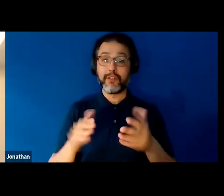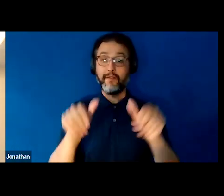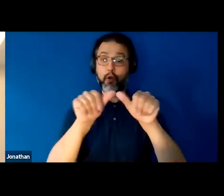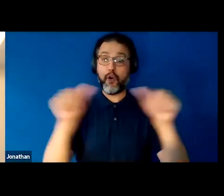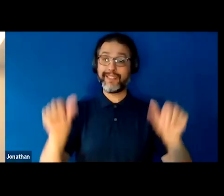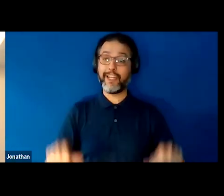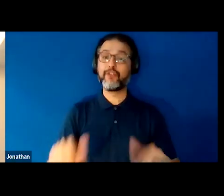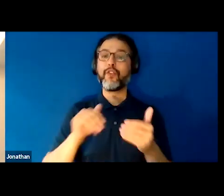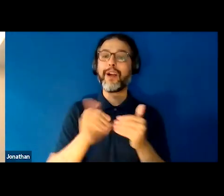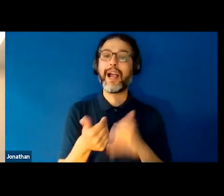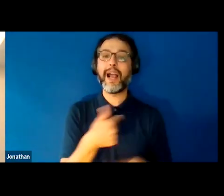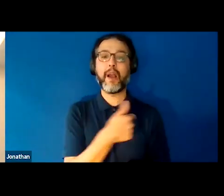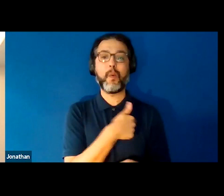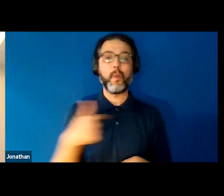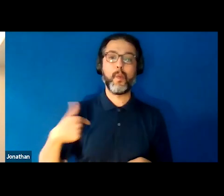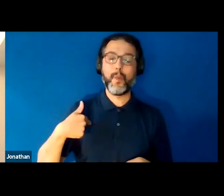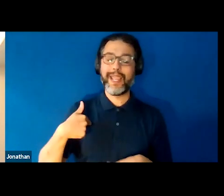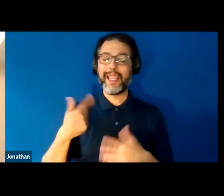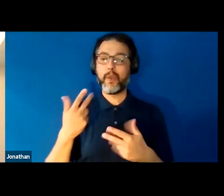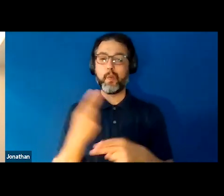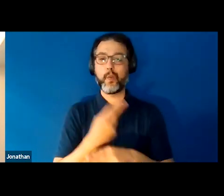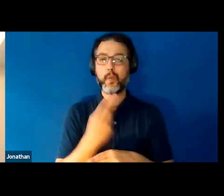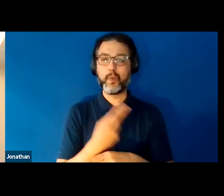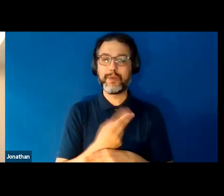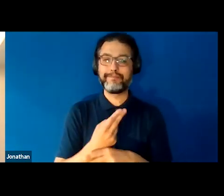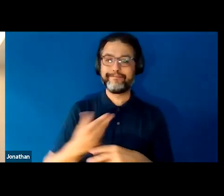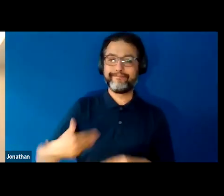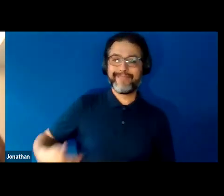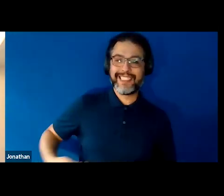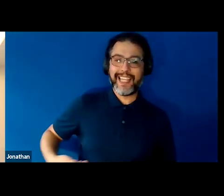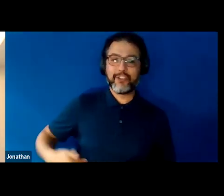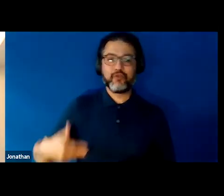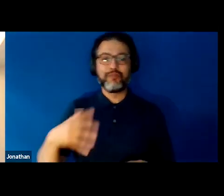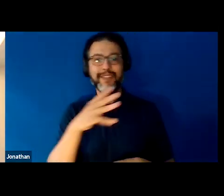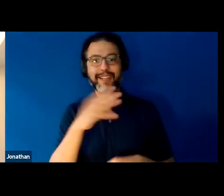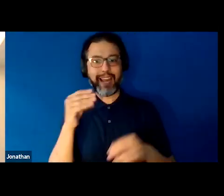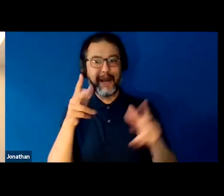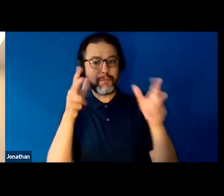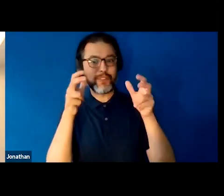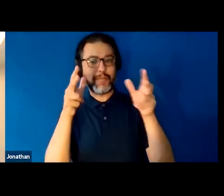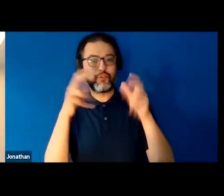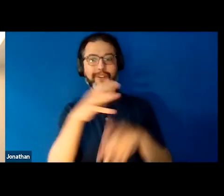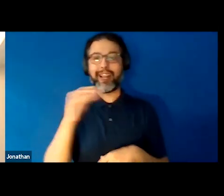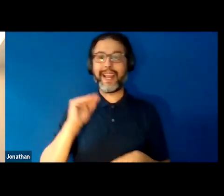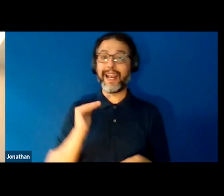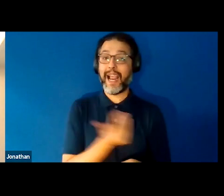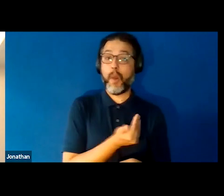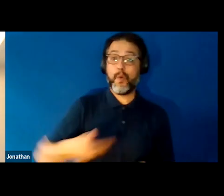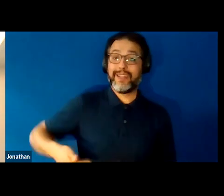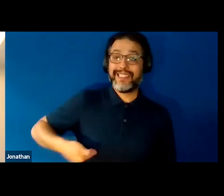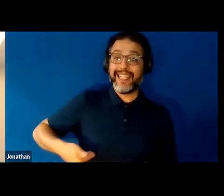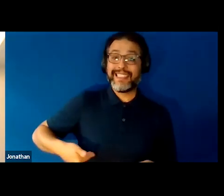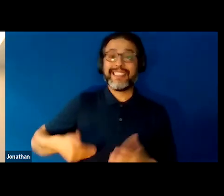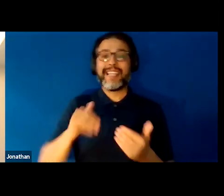to extend the sensory perceptions and the senses that we have into space, and then how